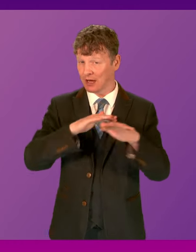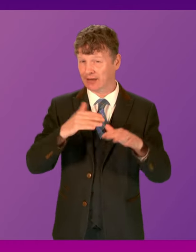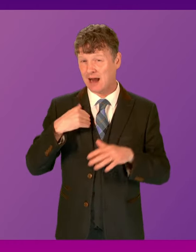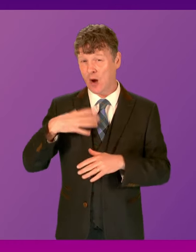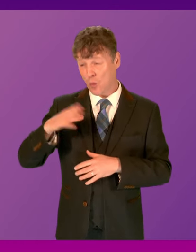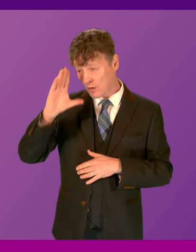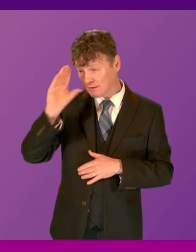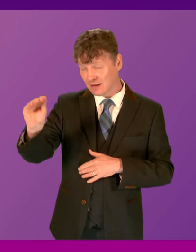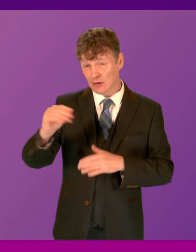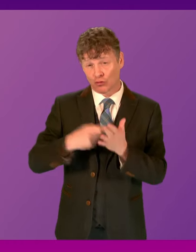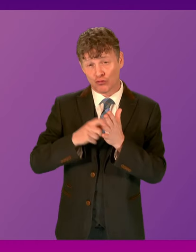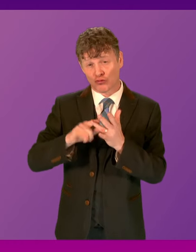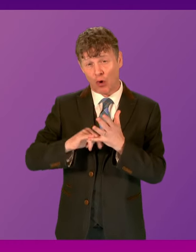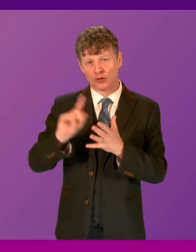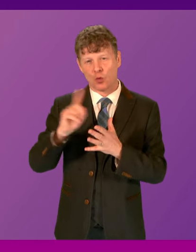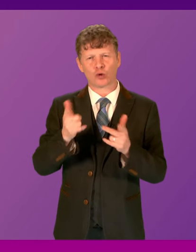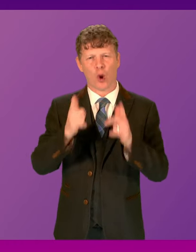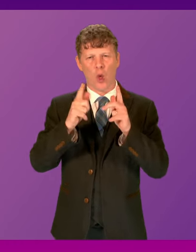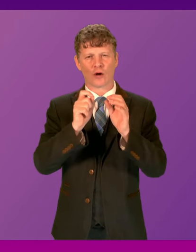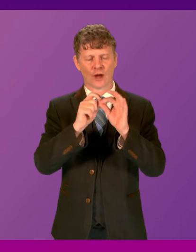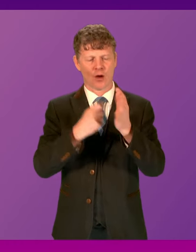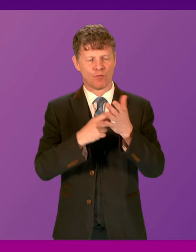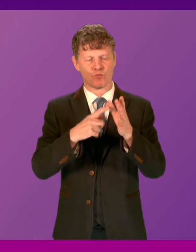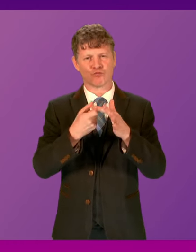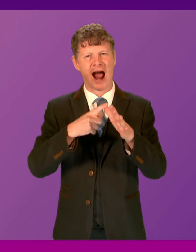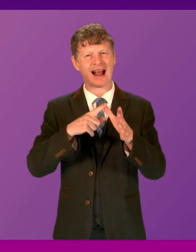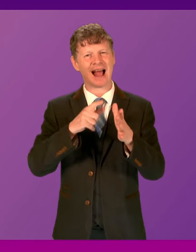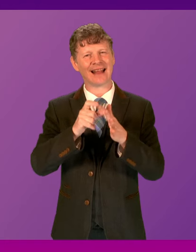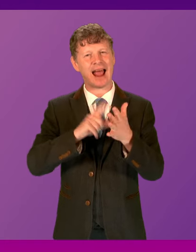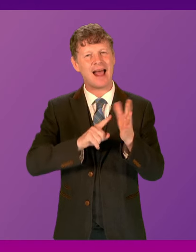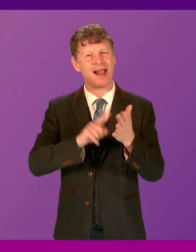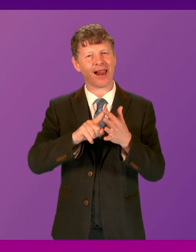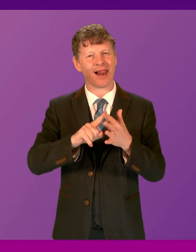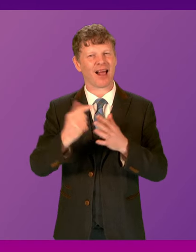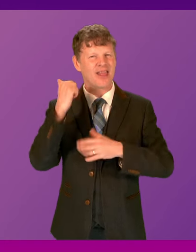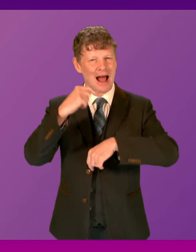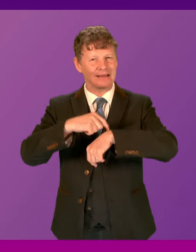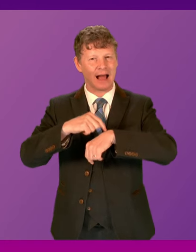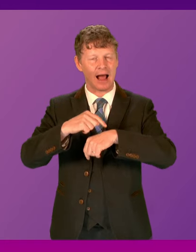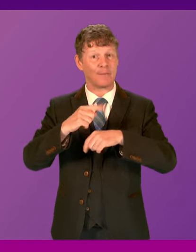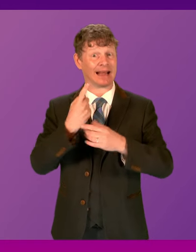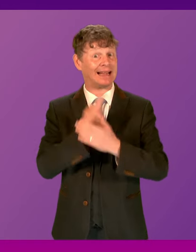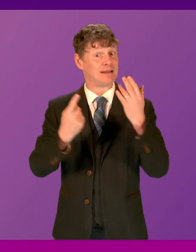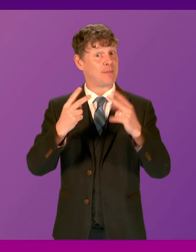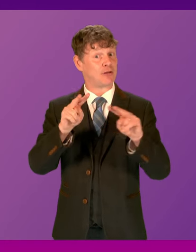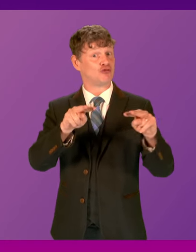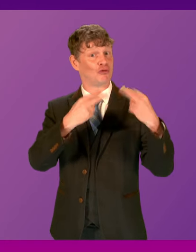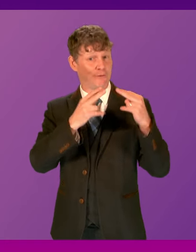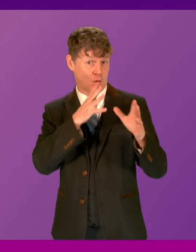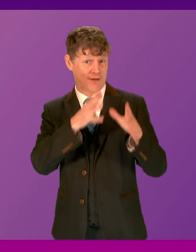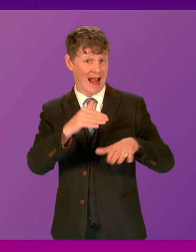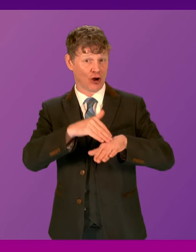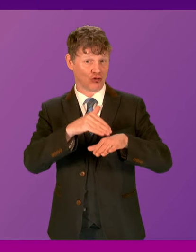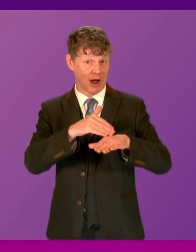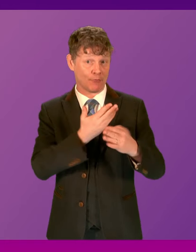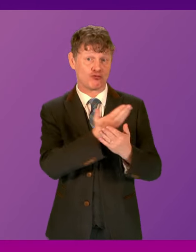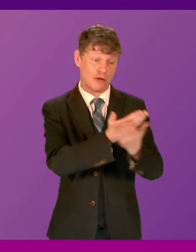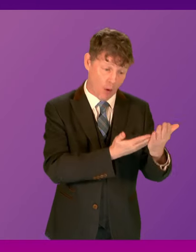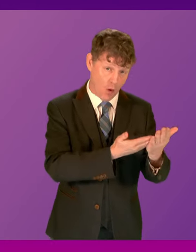Bracadale said. Lord Bracadale reported on his independent review of hate crime, which led to development of the legislation. He said: